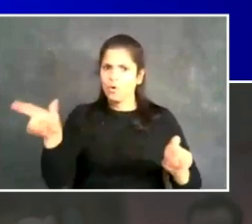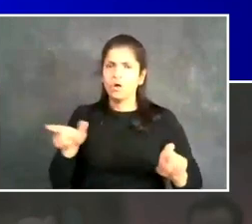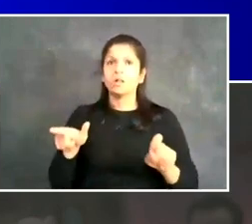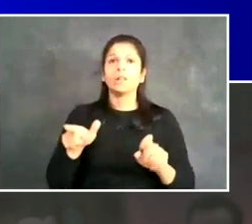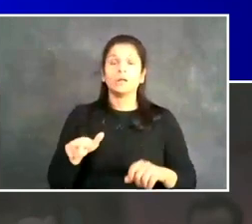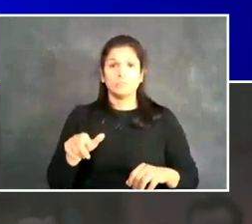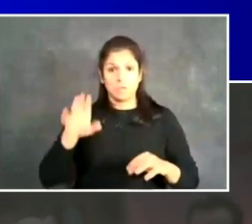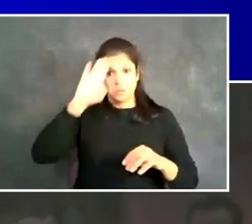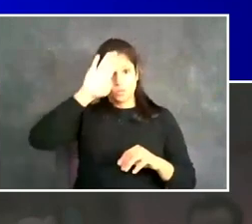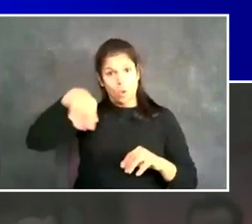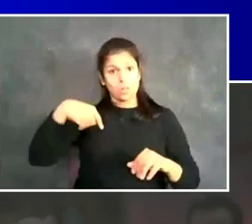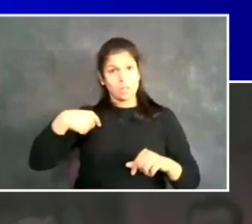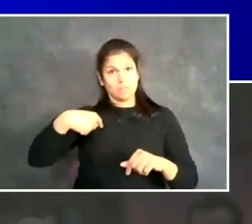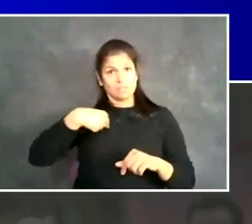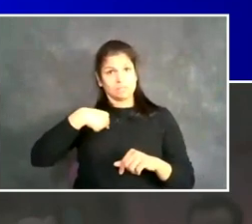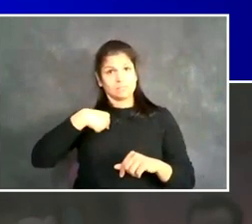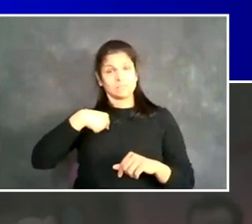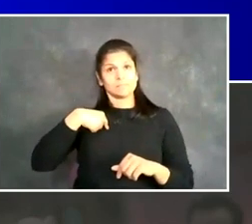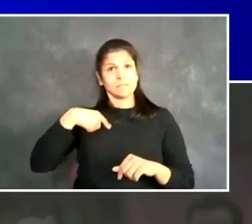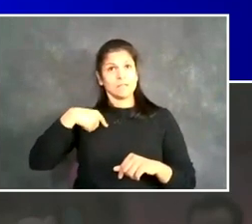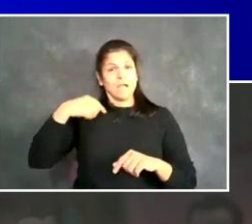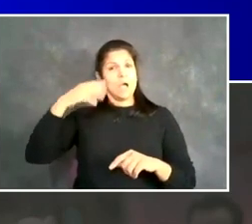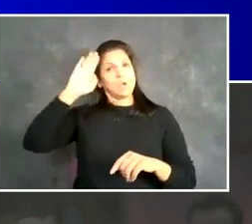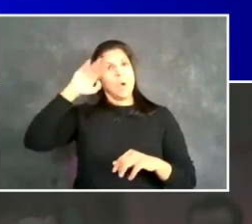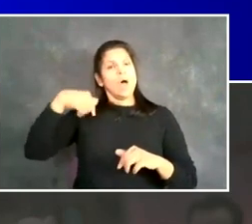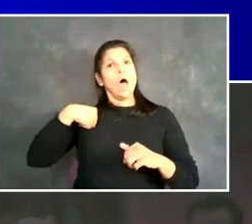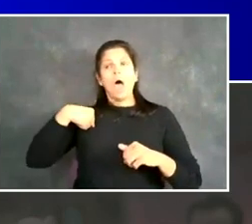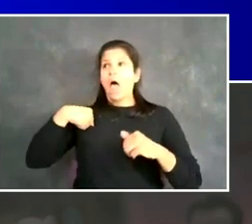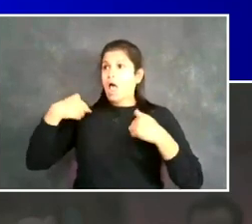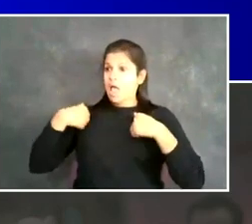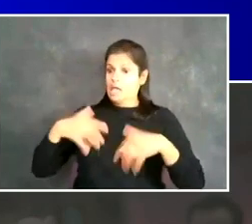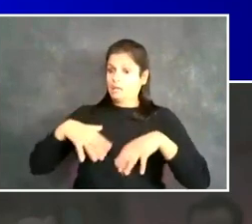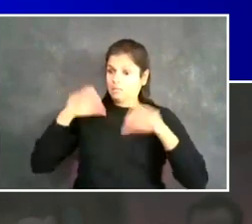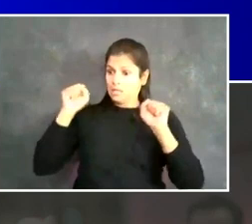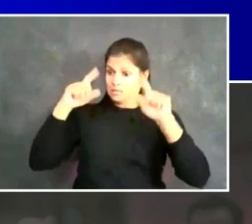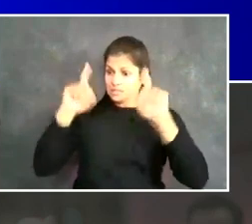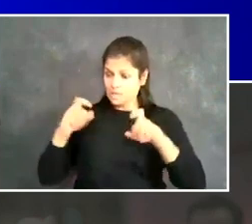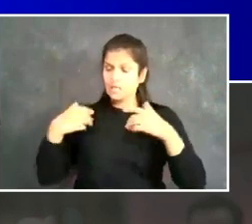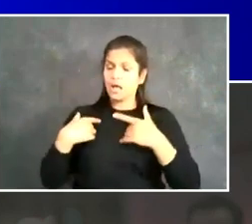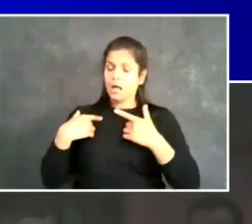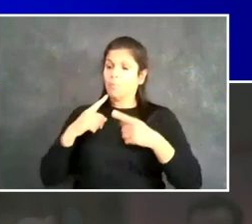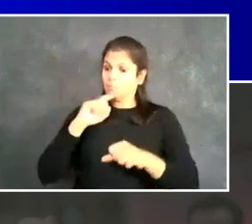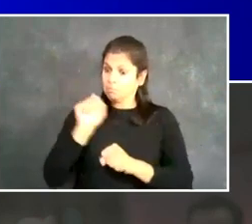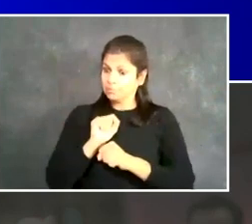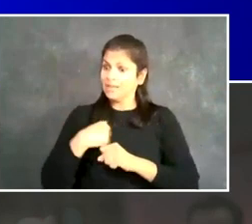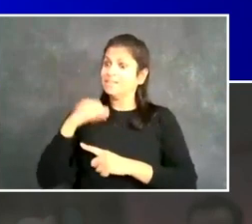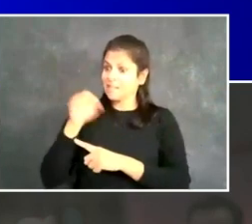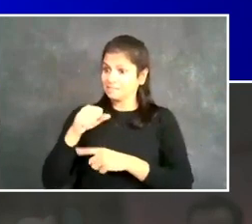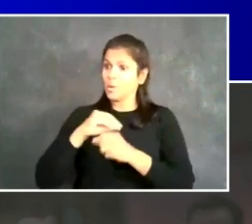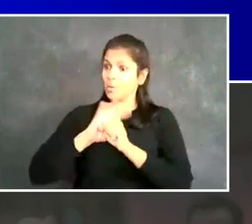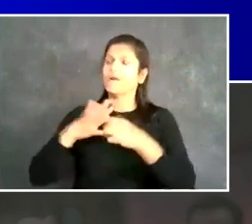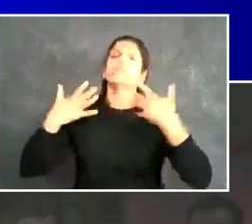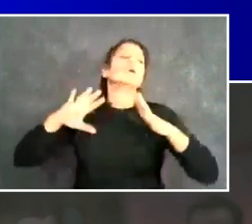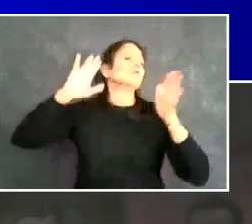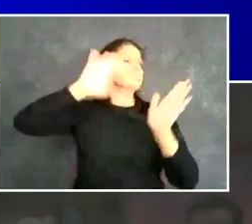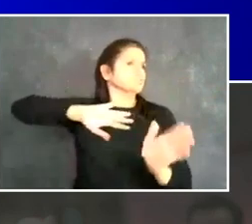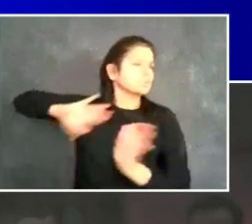THE FOLKS WHO KNOW THEY ARE GOING TO WHERE THE DANGER IS. THEY ARE THINKING OF THEIR FAMILIES.